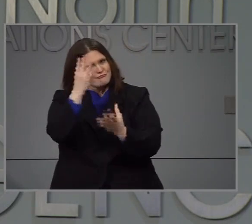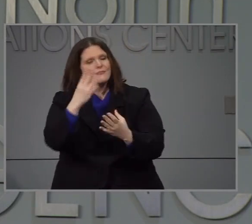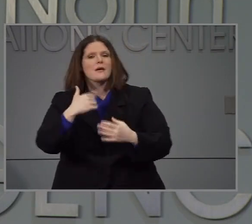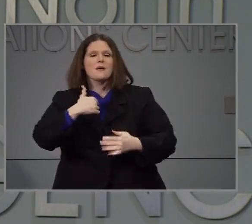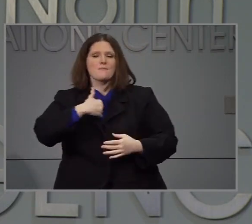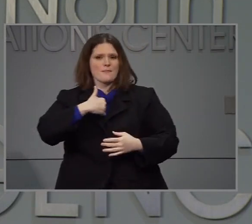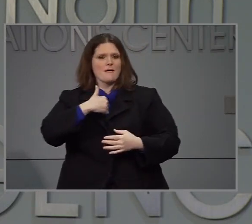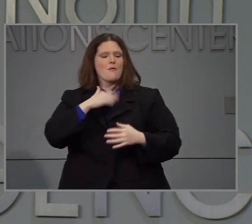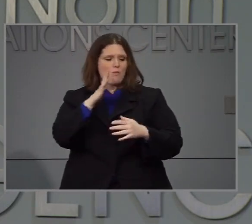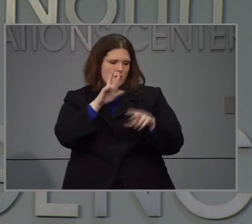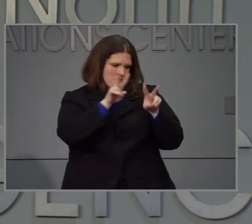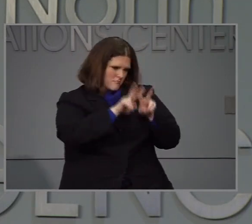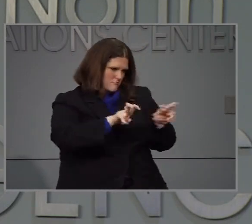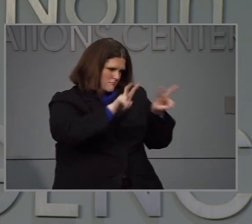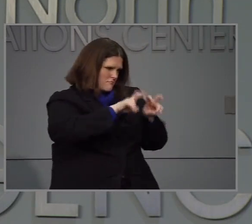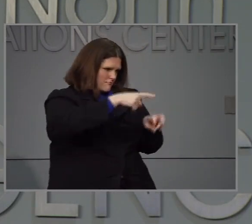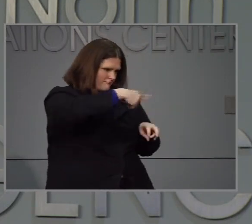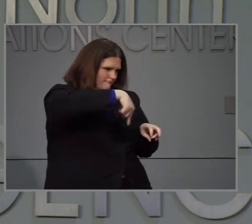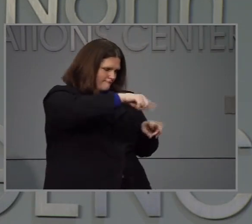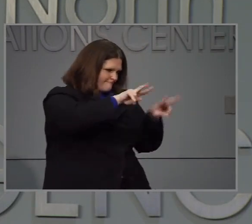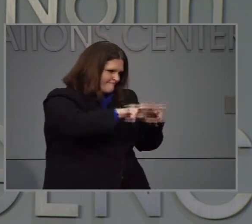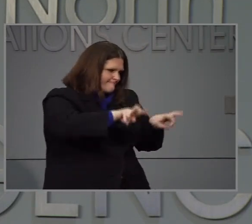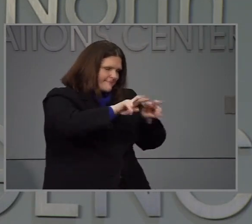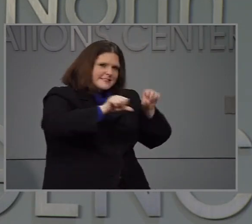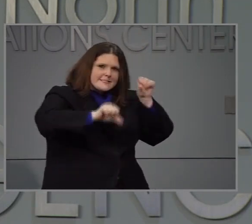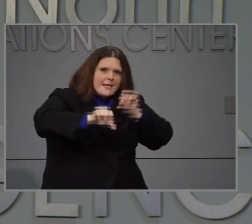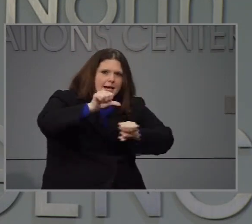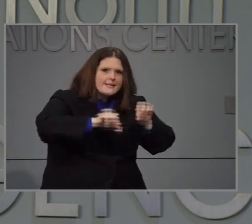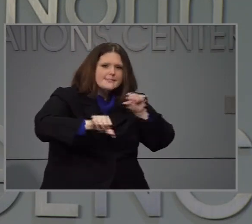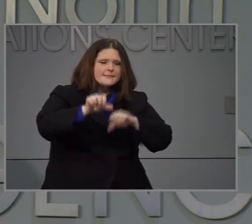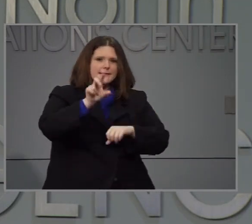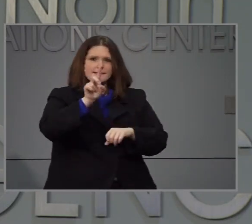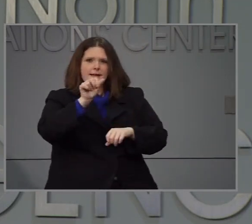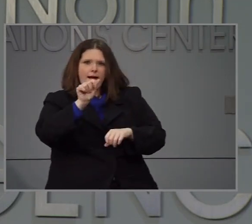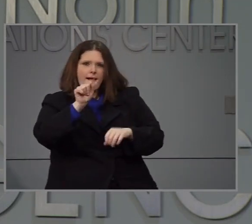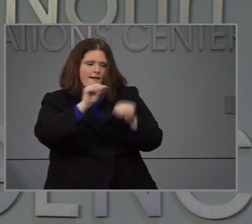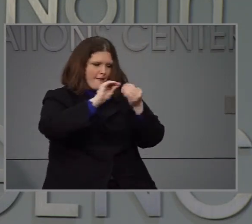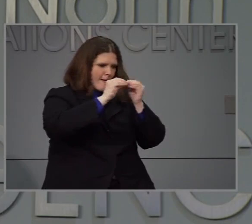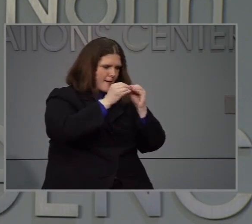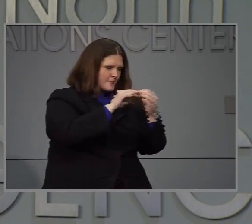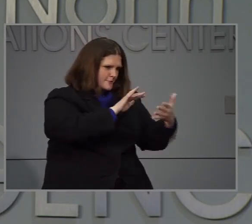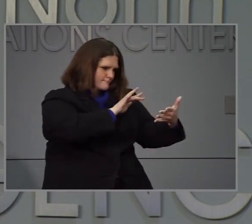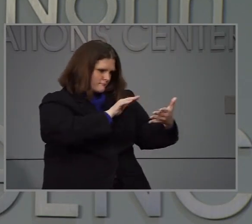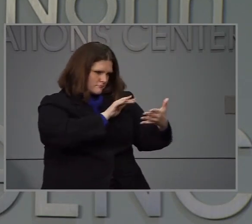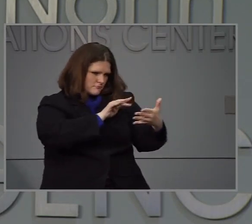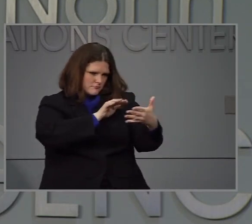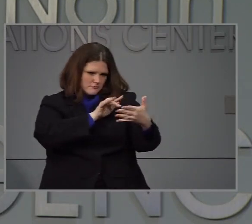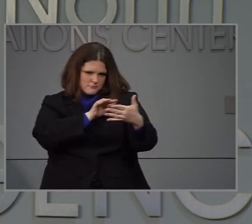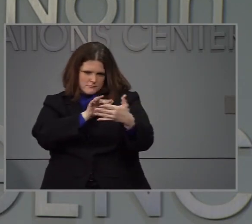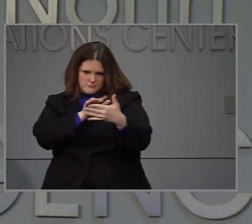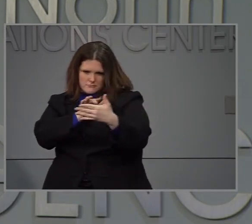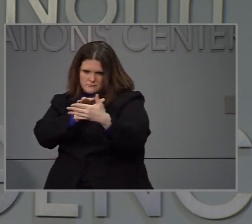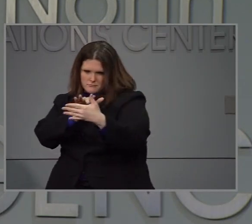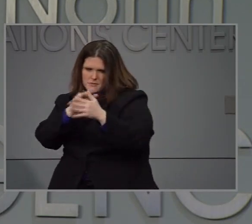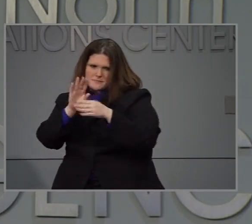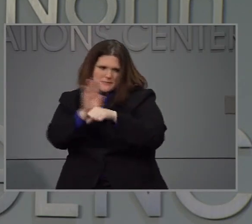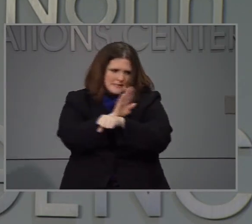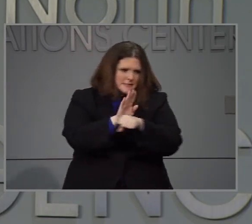AS WE'RE DOING NOW. WE WILL CONTINUE TO USE THE BEST SCIENCE AND DATA AVAILABLE TO MAKE THOSE